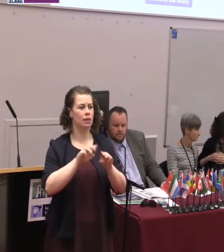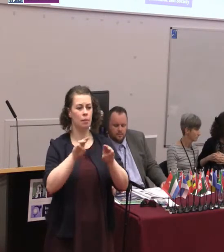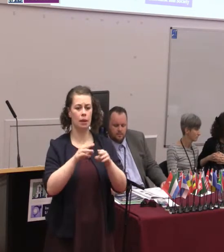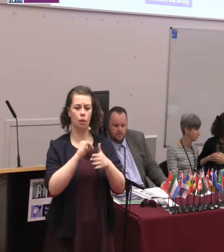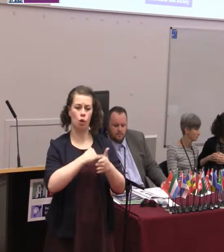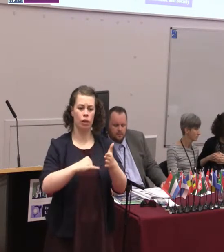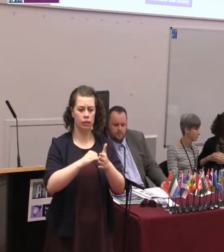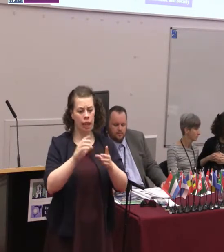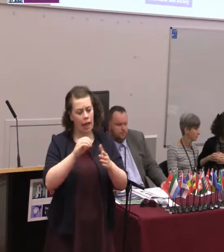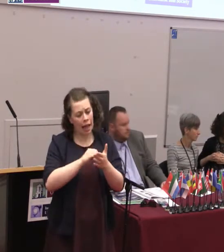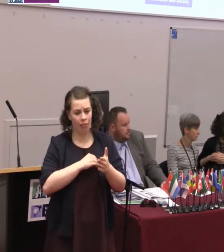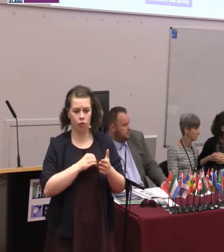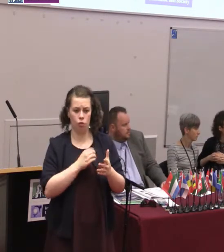the future.